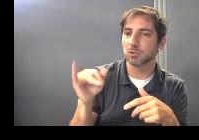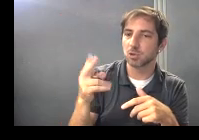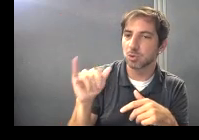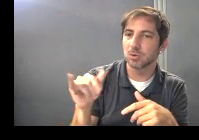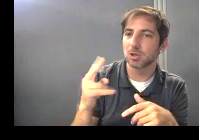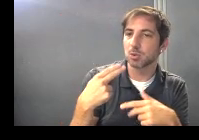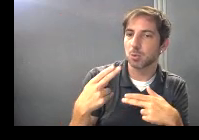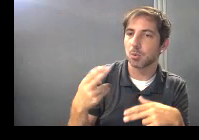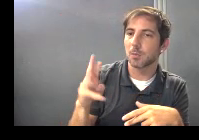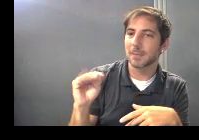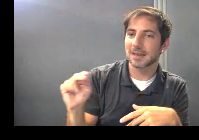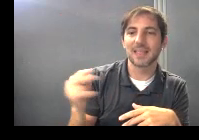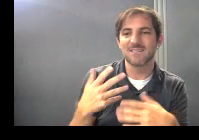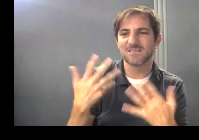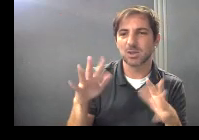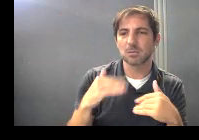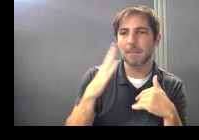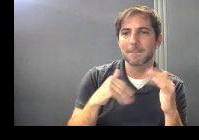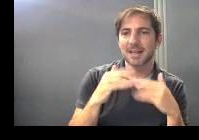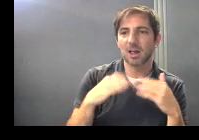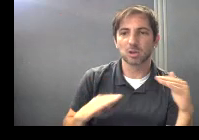A RAMP ON TO THE STAGE. IT WAS LOVELY.